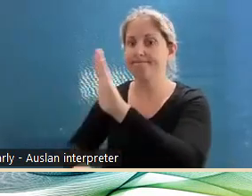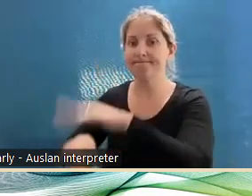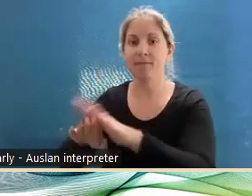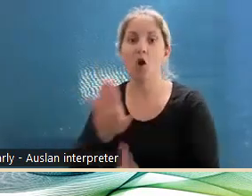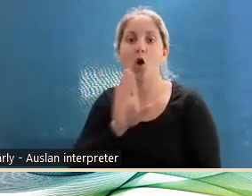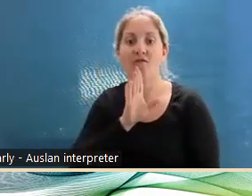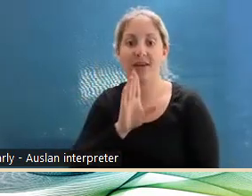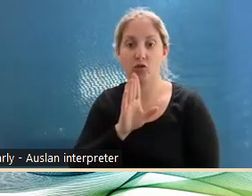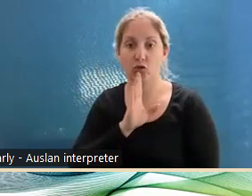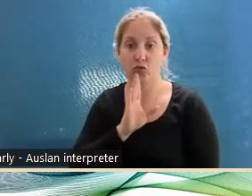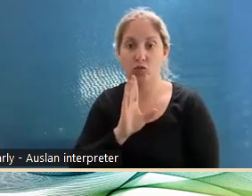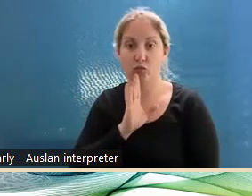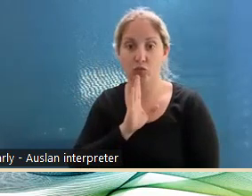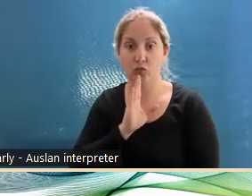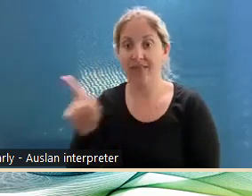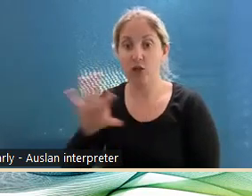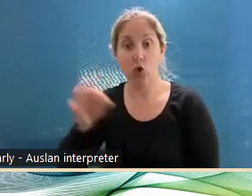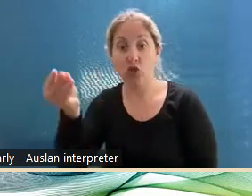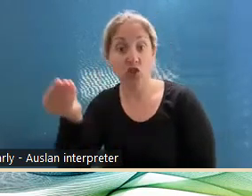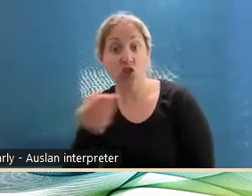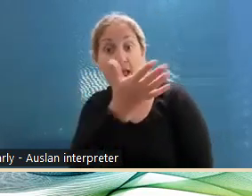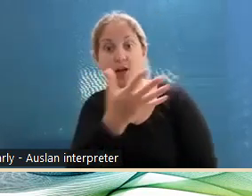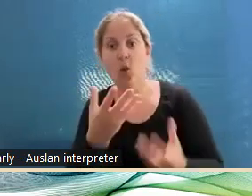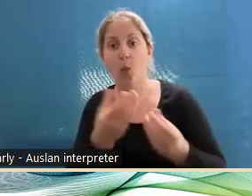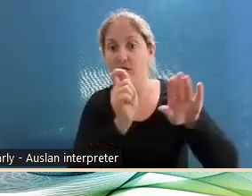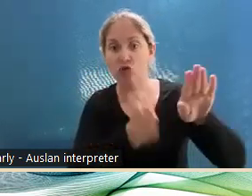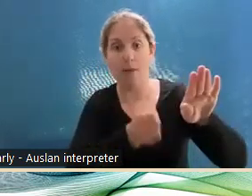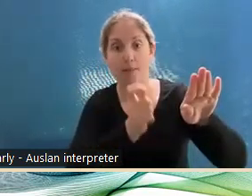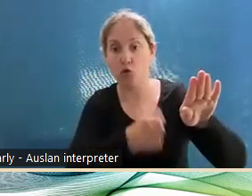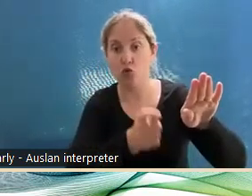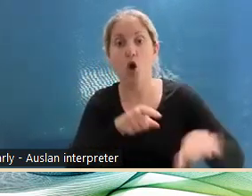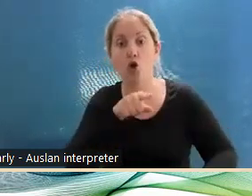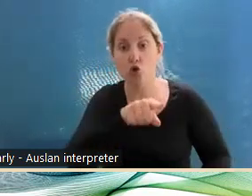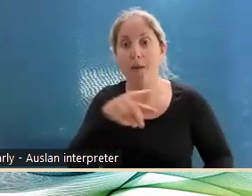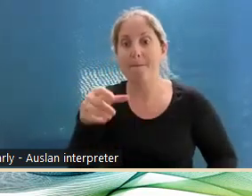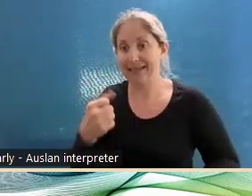It is not shared with the tribunal without your permission to do so.